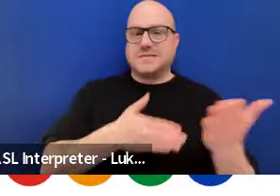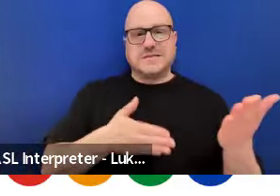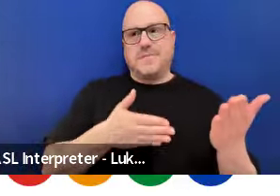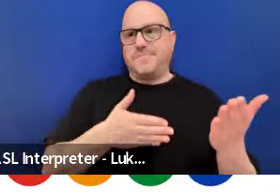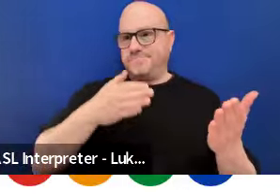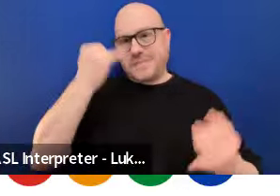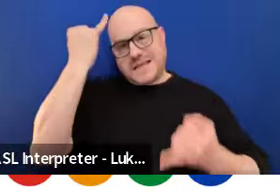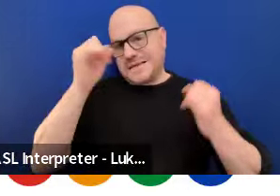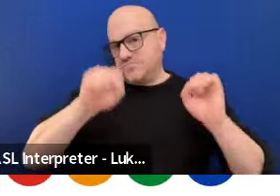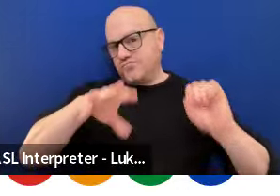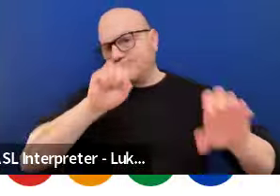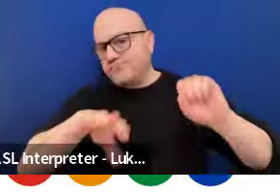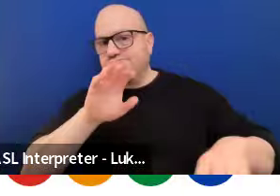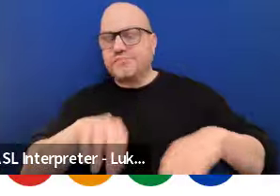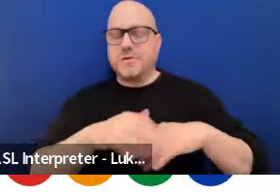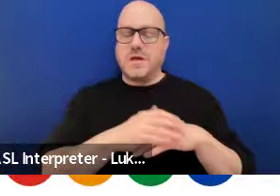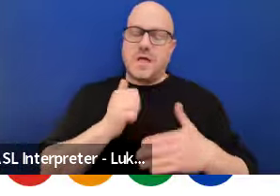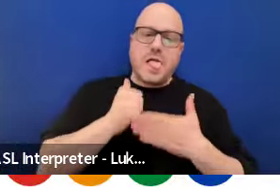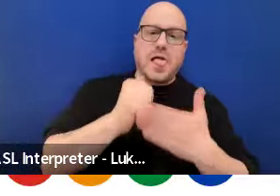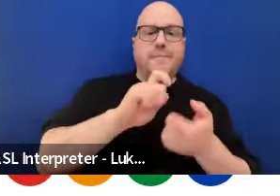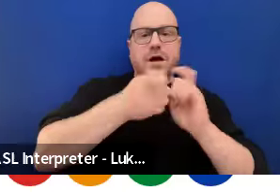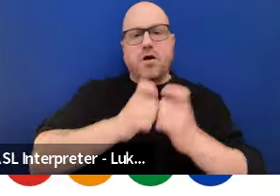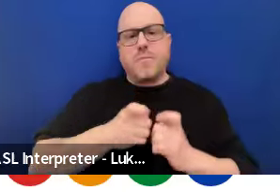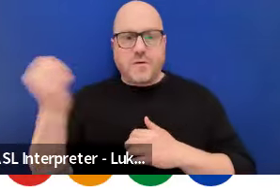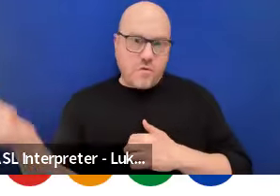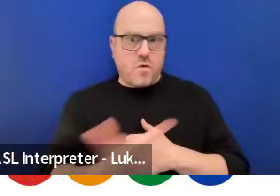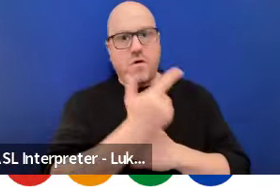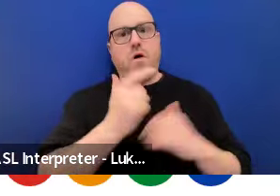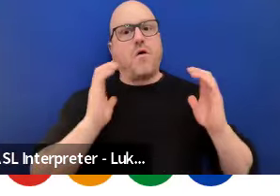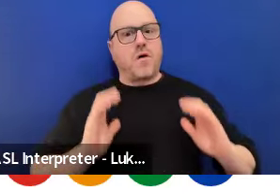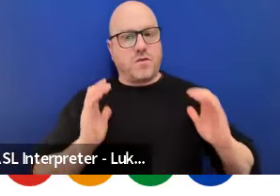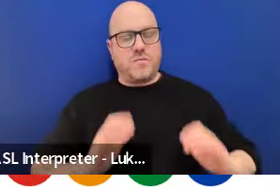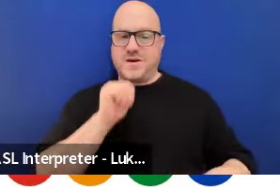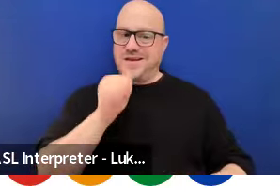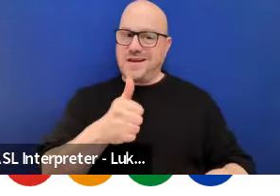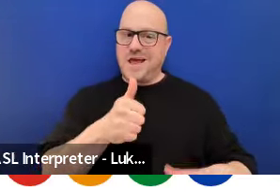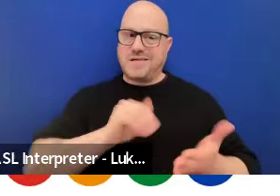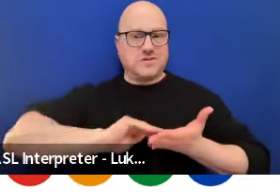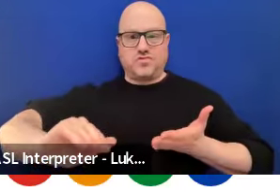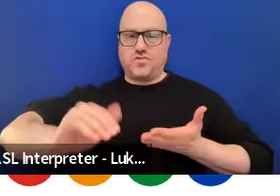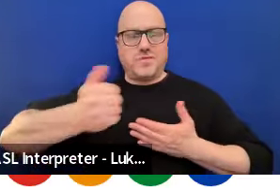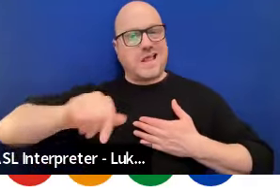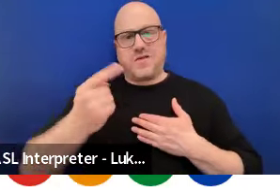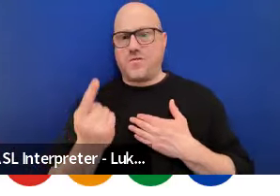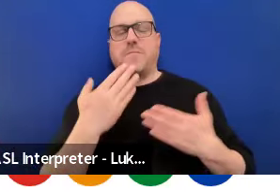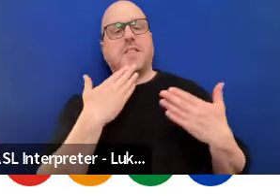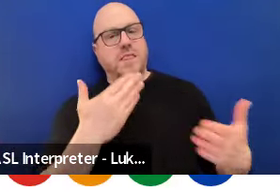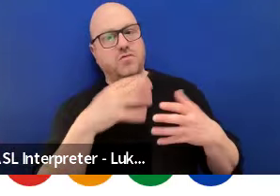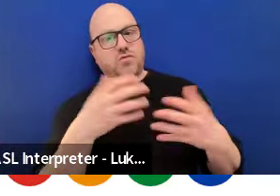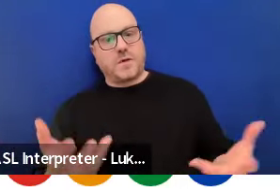A WHEELCHAIR ON THAT RIDE. TRYING TO BRAINSTORM DIFFERENT